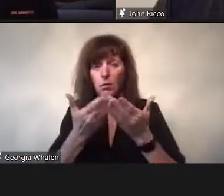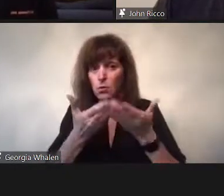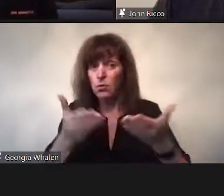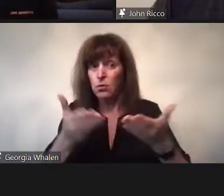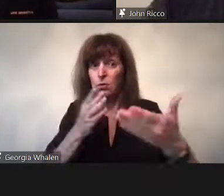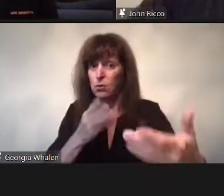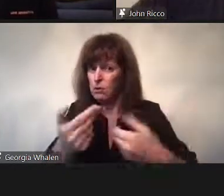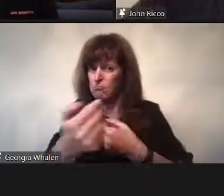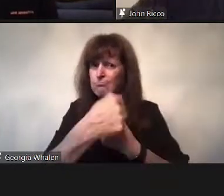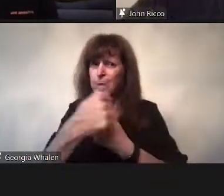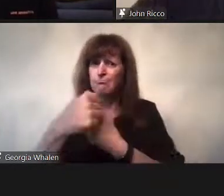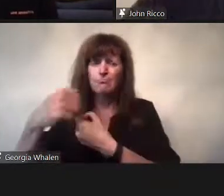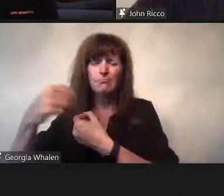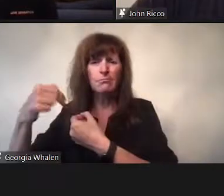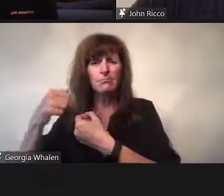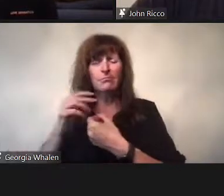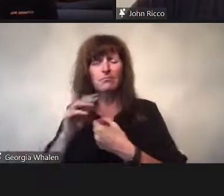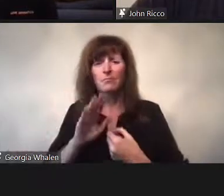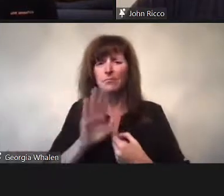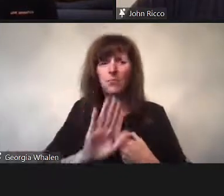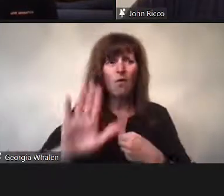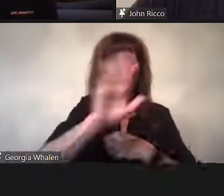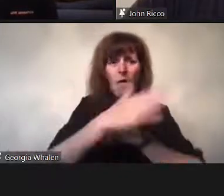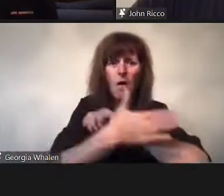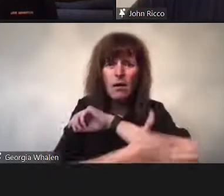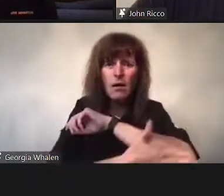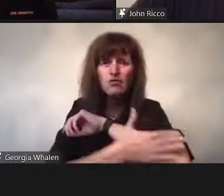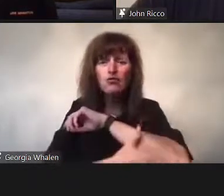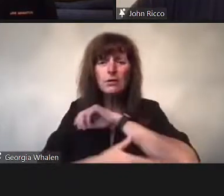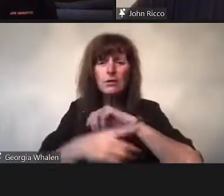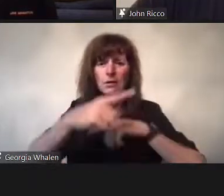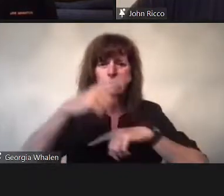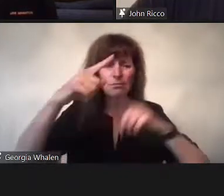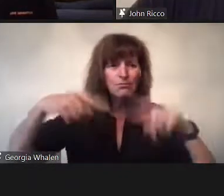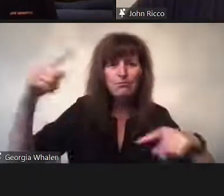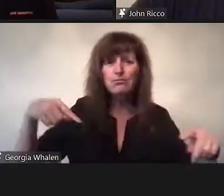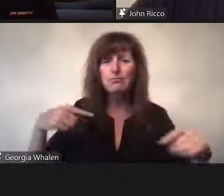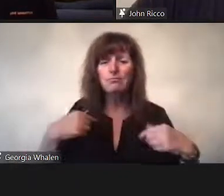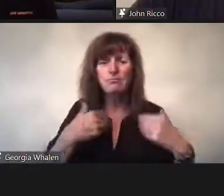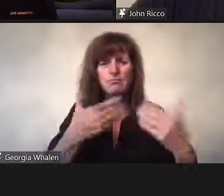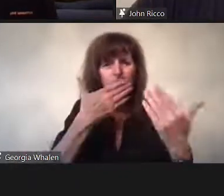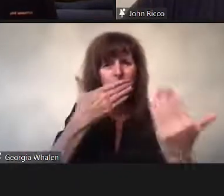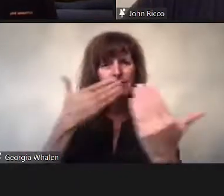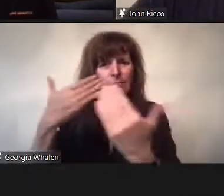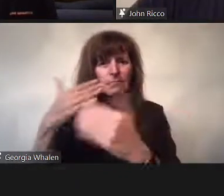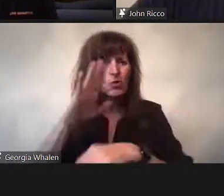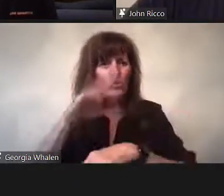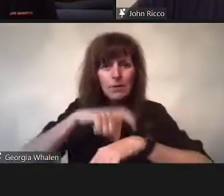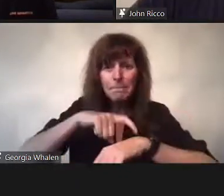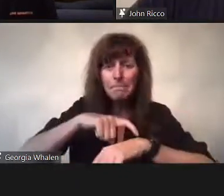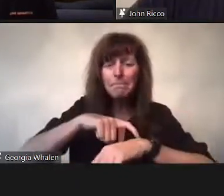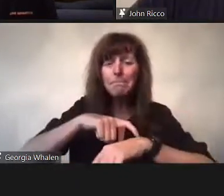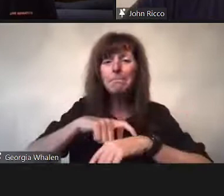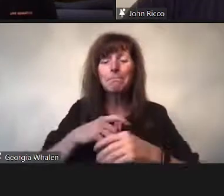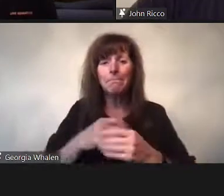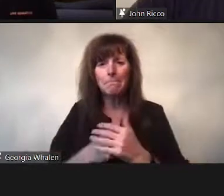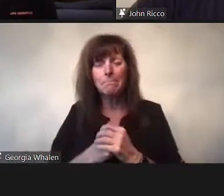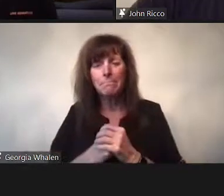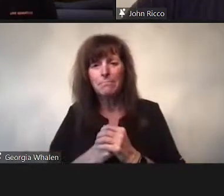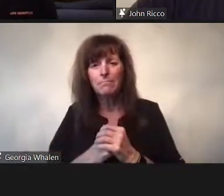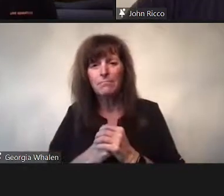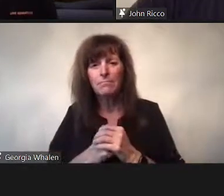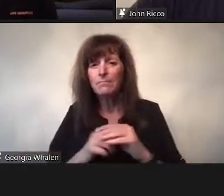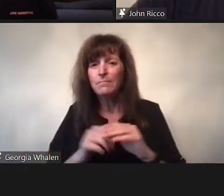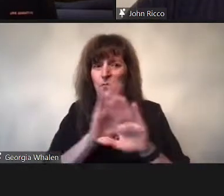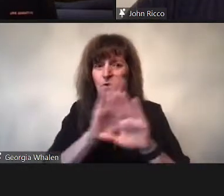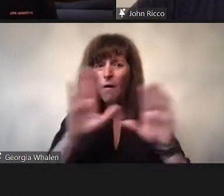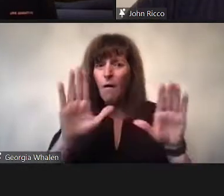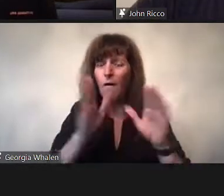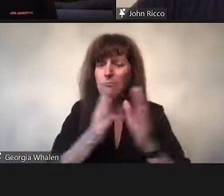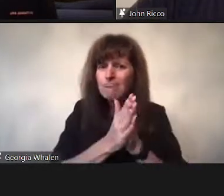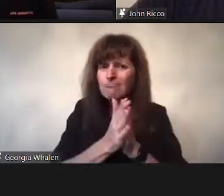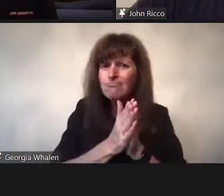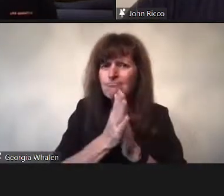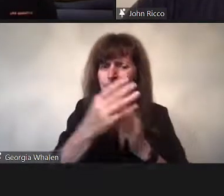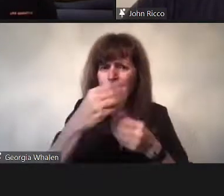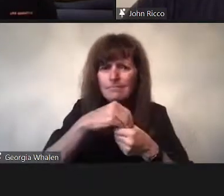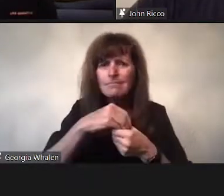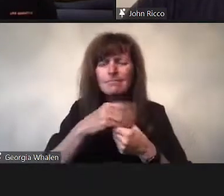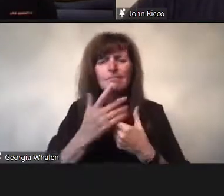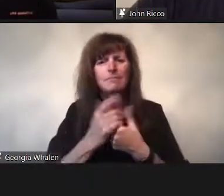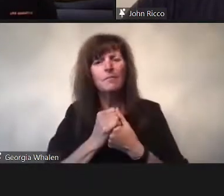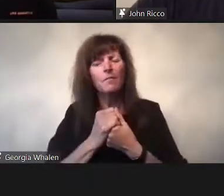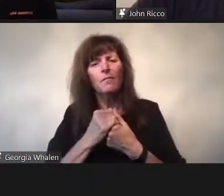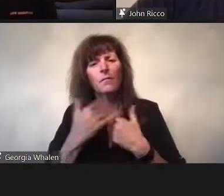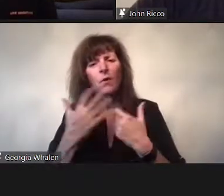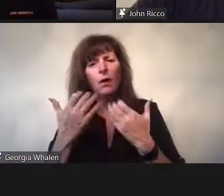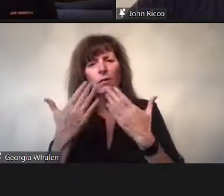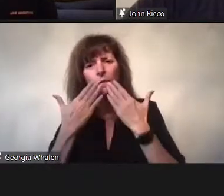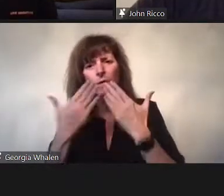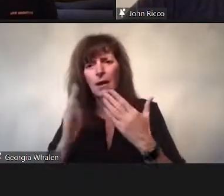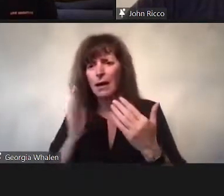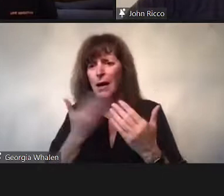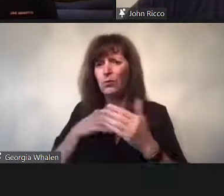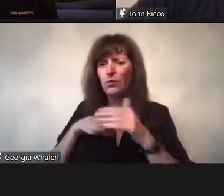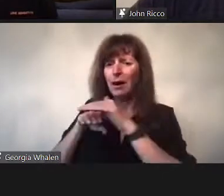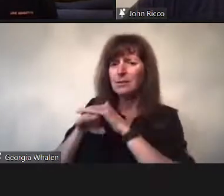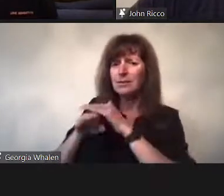And I want to also thank the audience for coming out. If you’ve been here for the last 6 months that’s a lot of commitment.